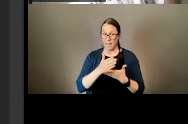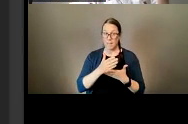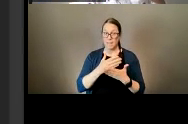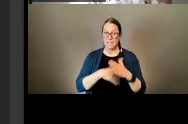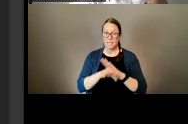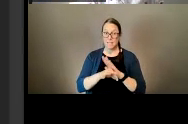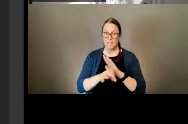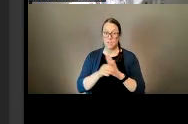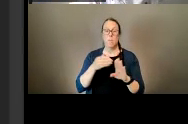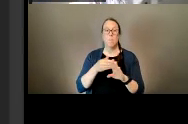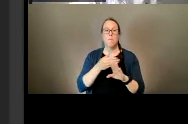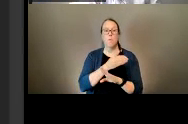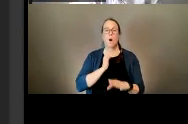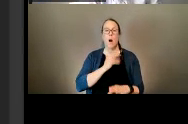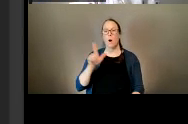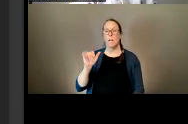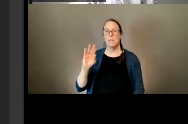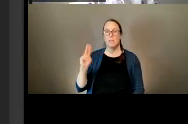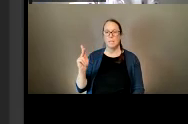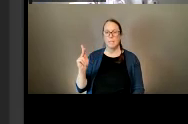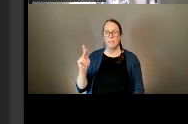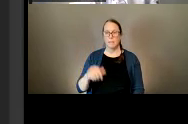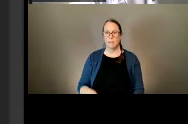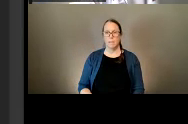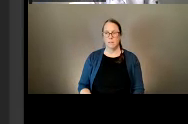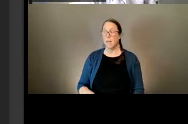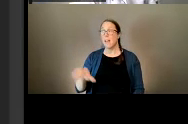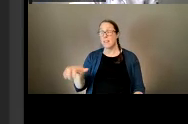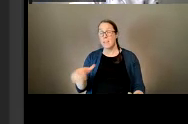before our hyperlink. And the other case, because it selects everything.